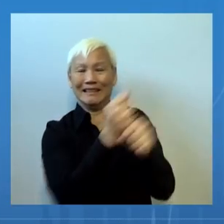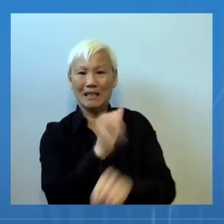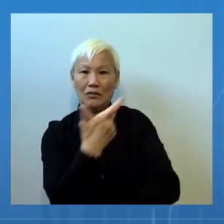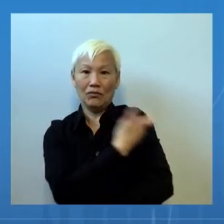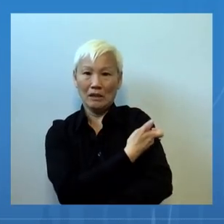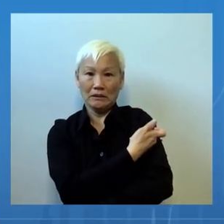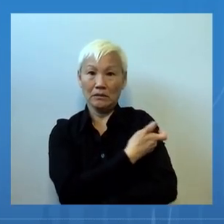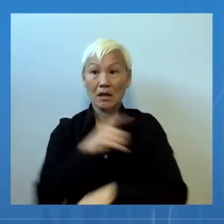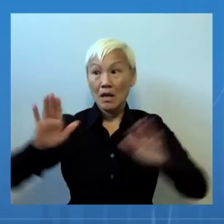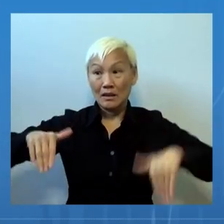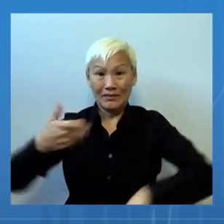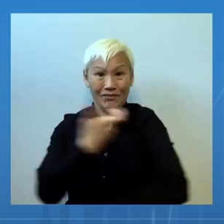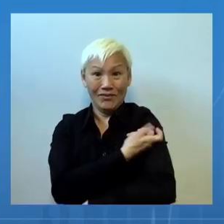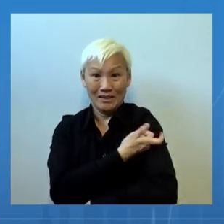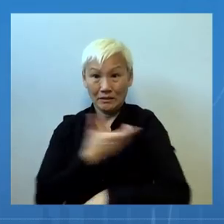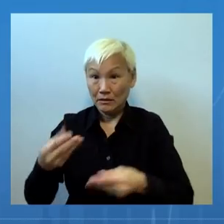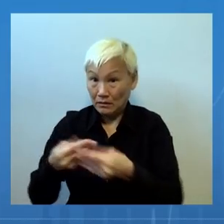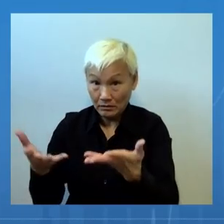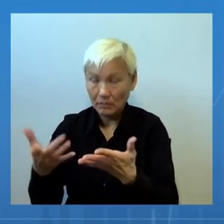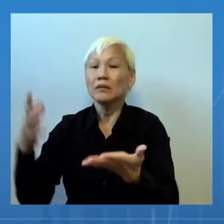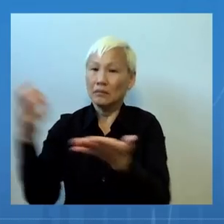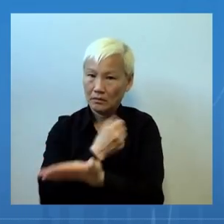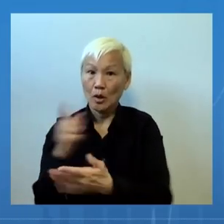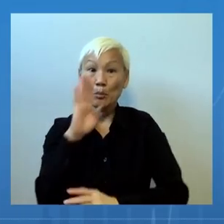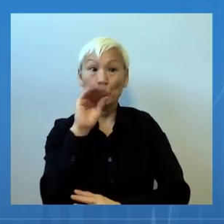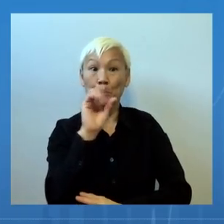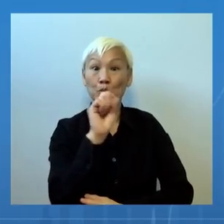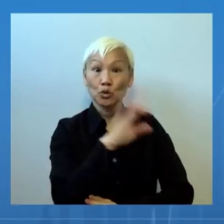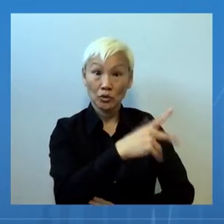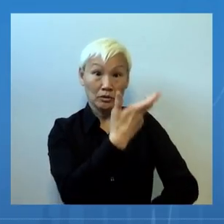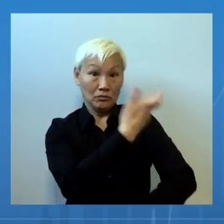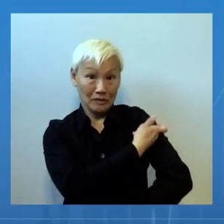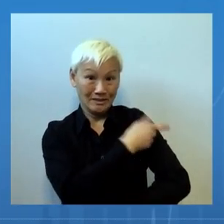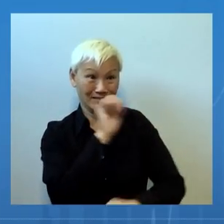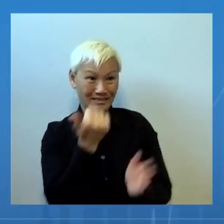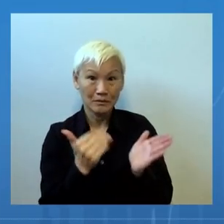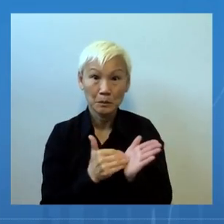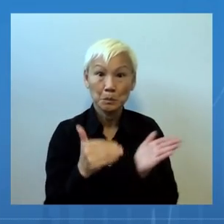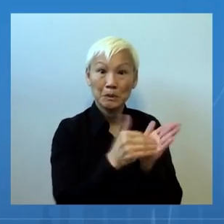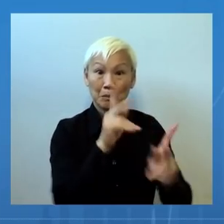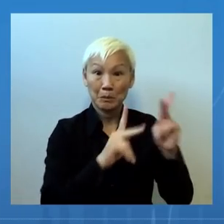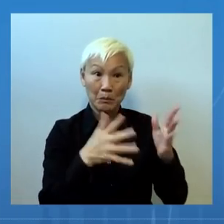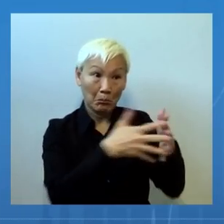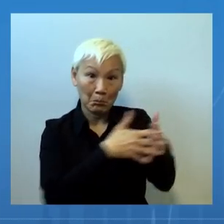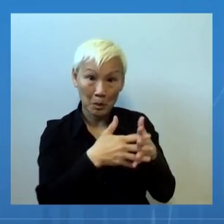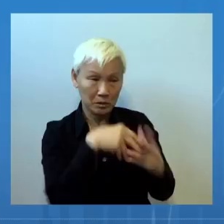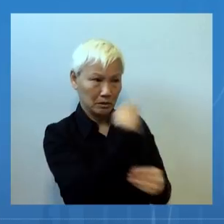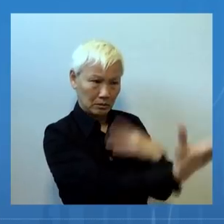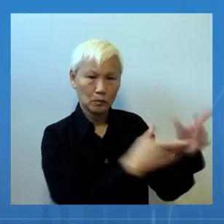to getting booster shots to tens of millions of eligible Americans, to standing up our vaccination program